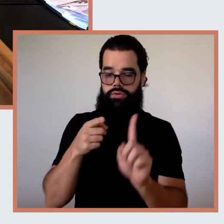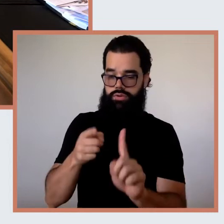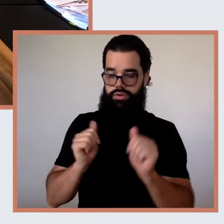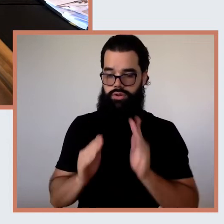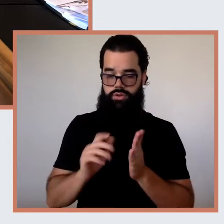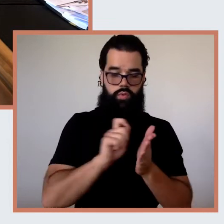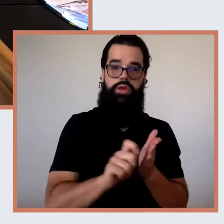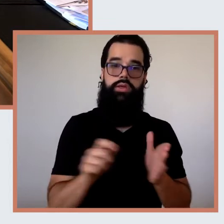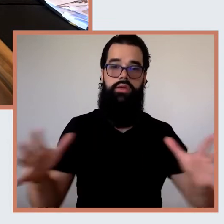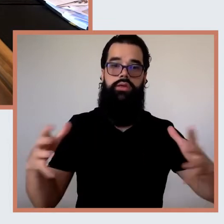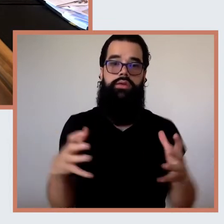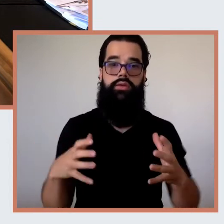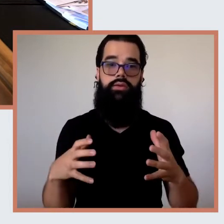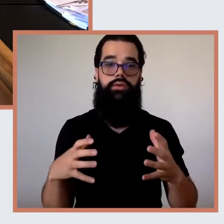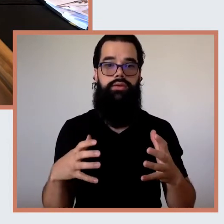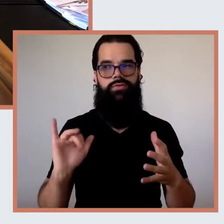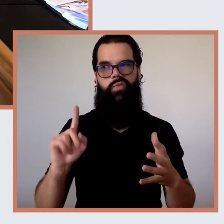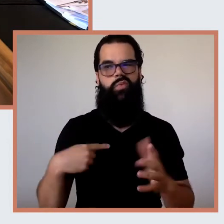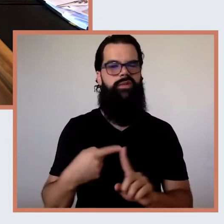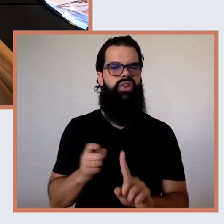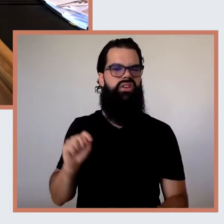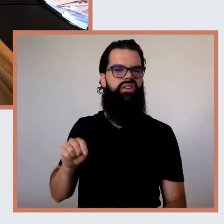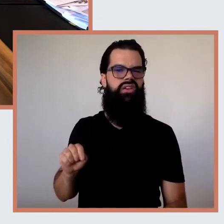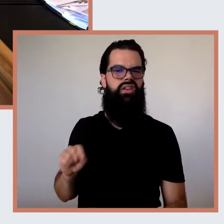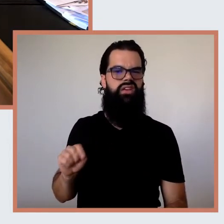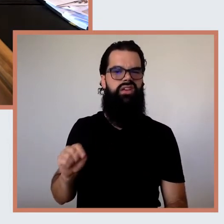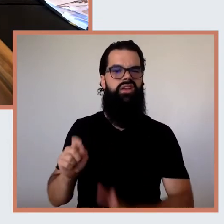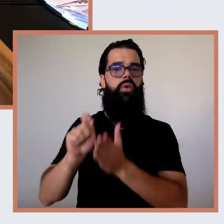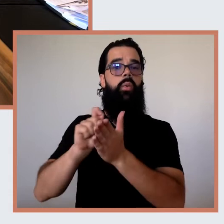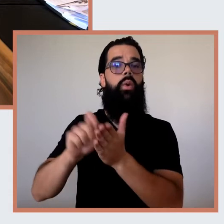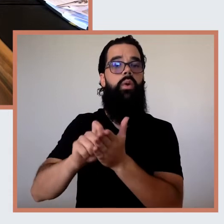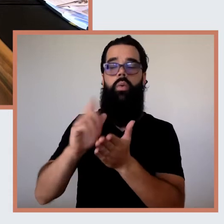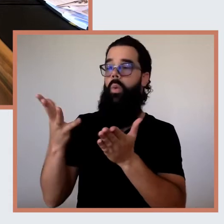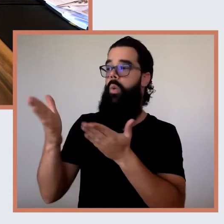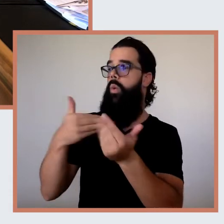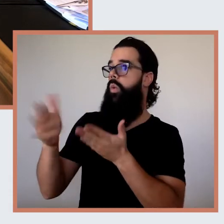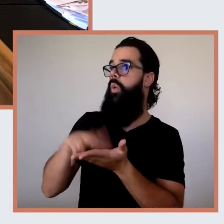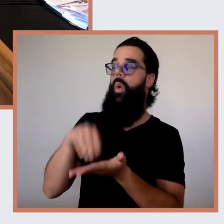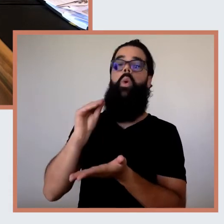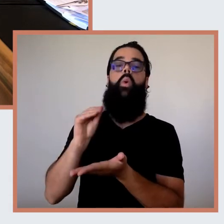of what my course is, and it's the actor as a writer. That's where I kind of come from because writing is